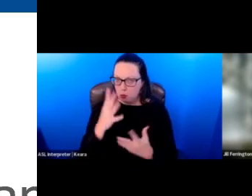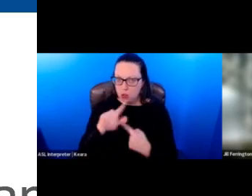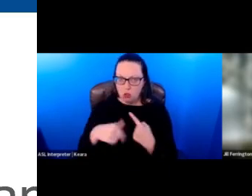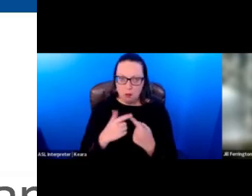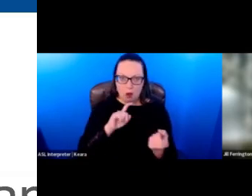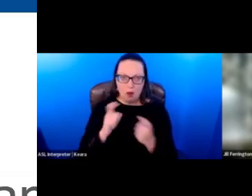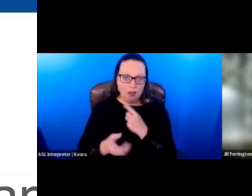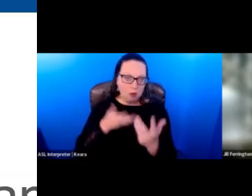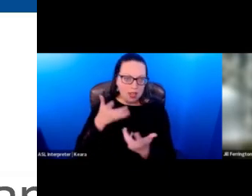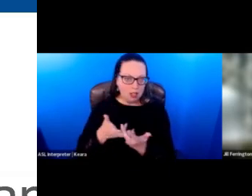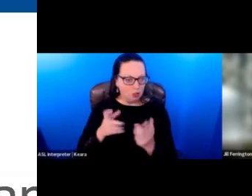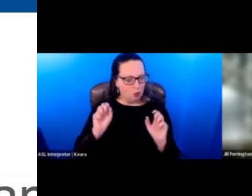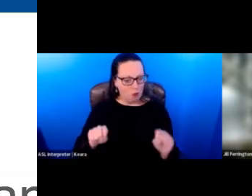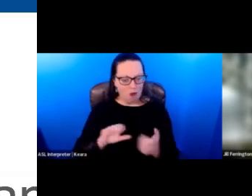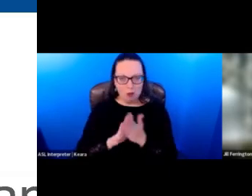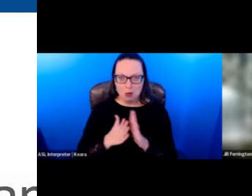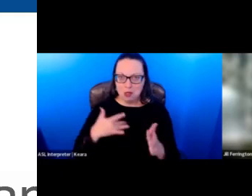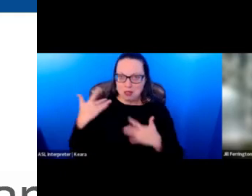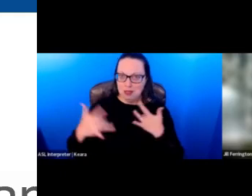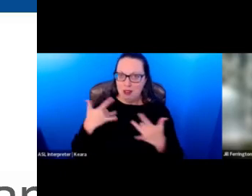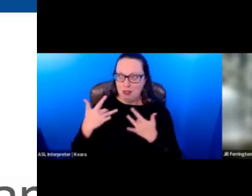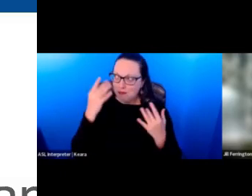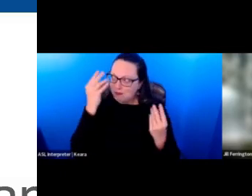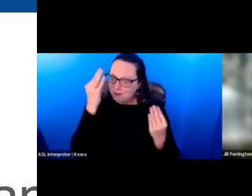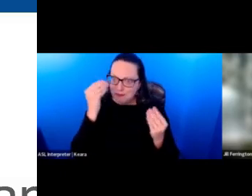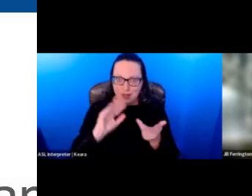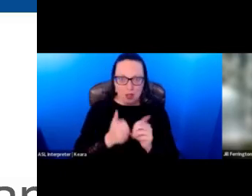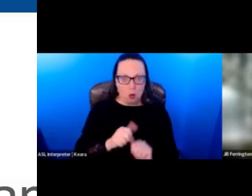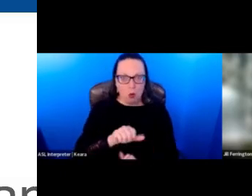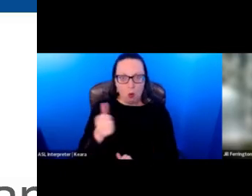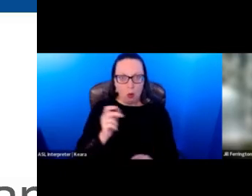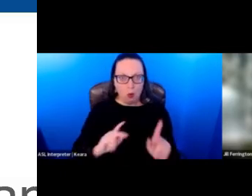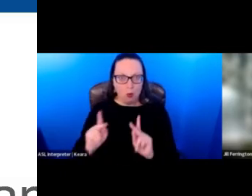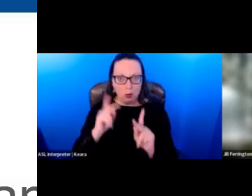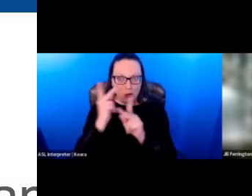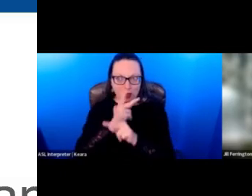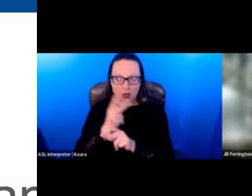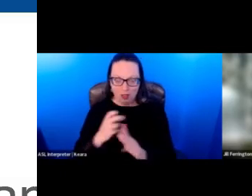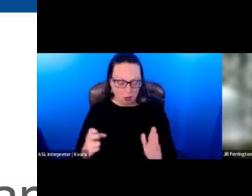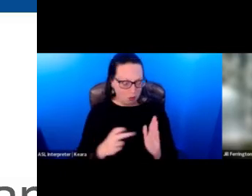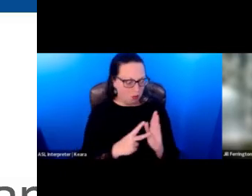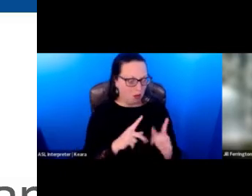excited about thinking of the ways that other people have found their way back to employment with innovative